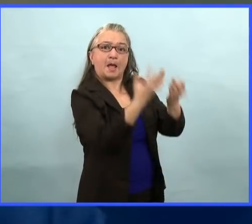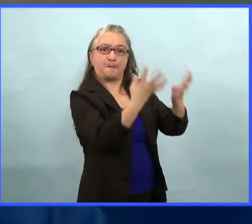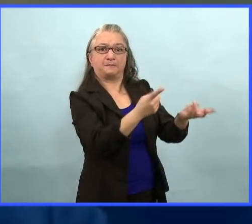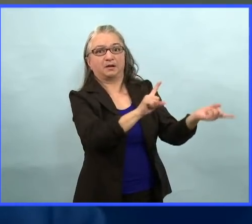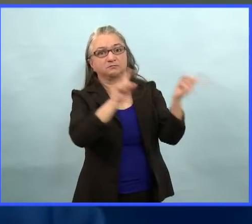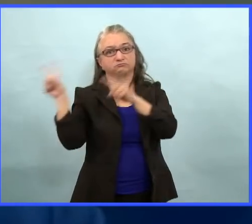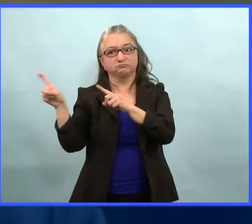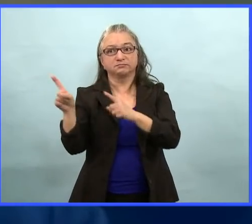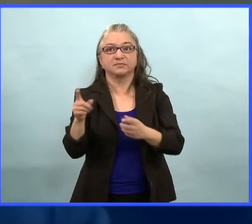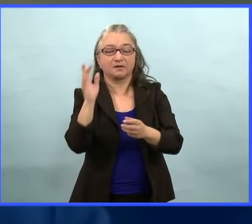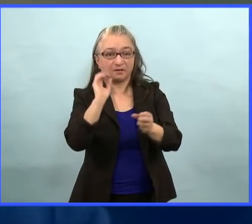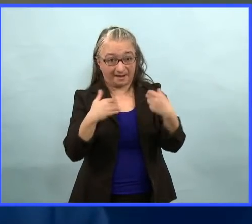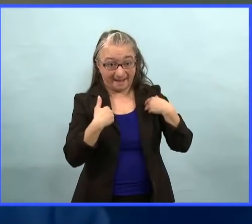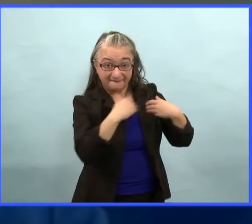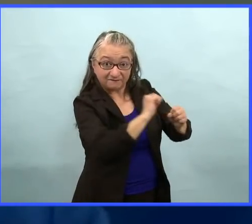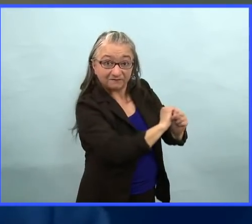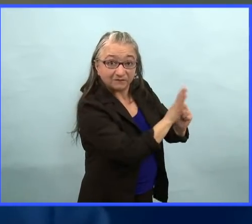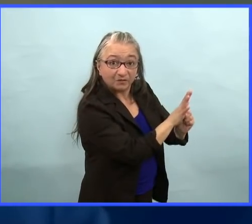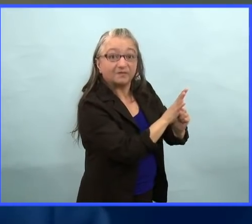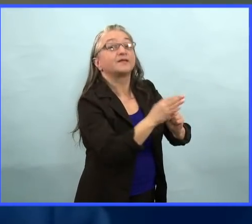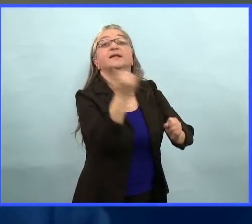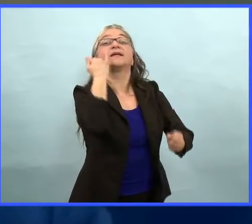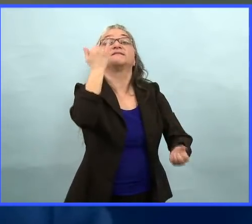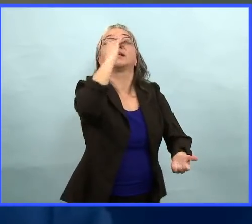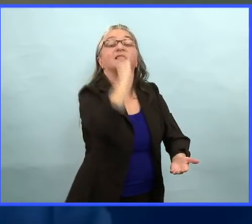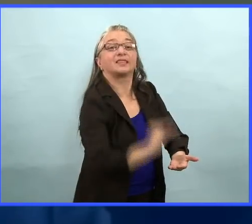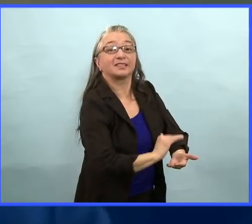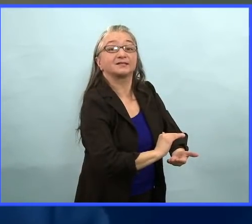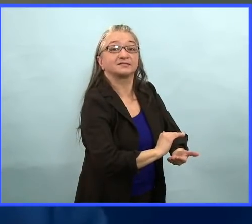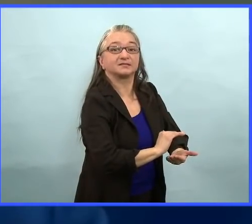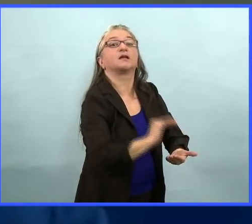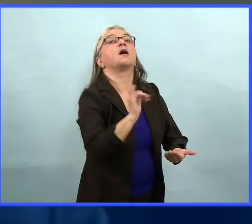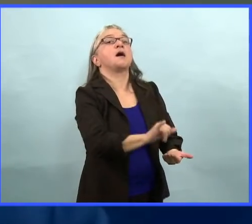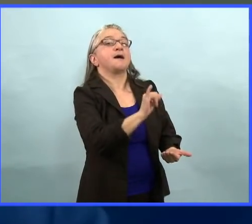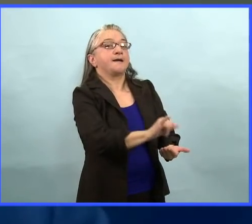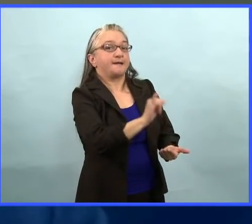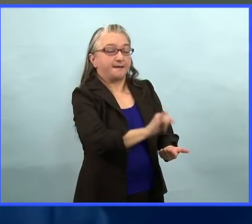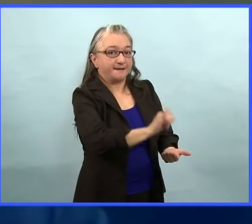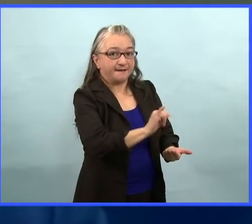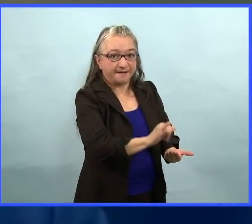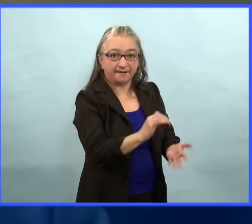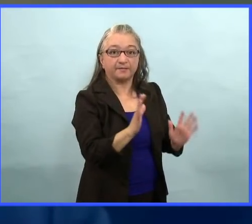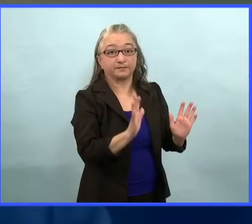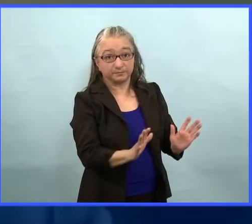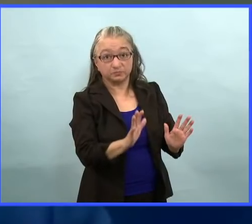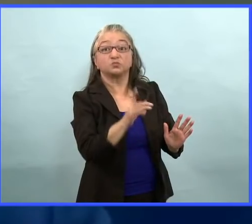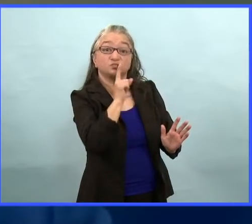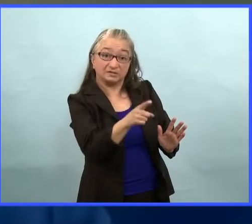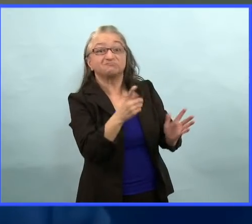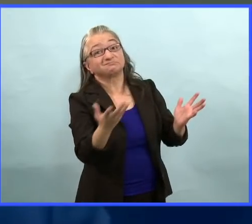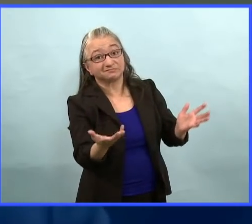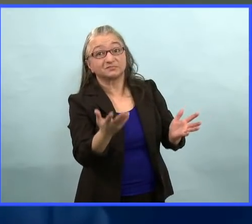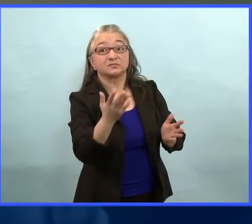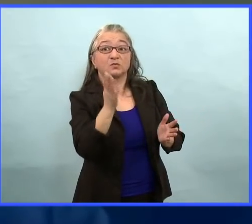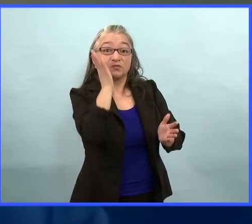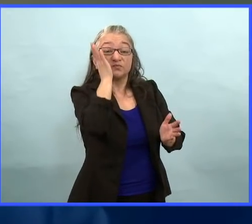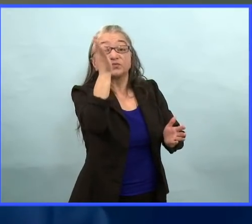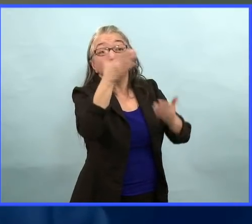decreasing um in all likelihood we're going to see a reduction of the impact of covid on our health